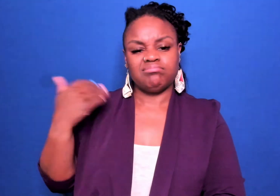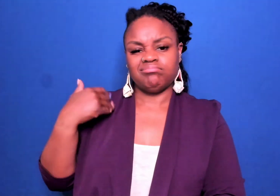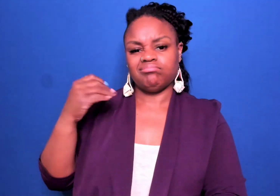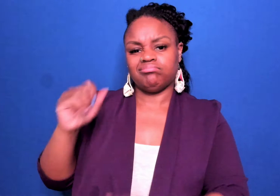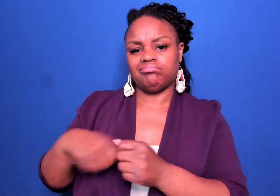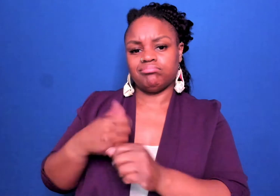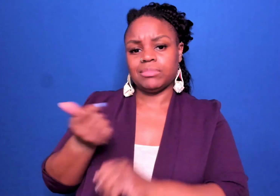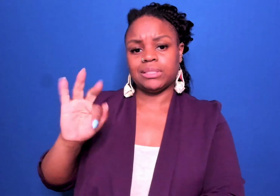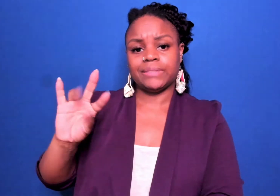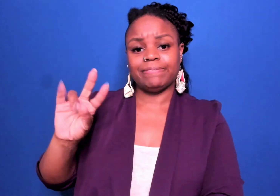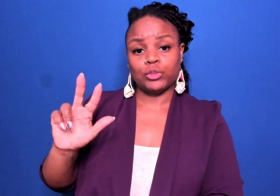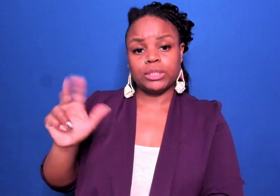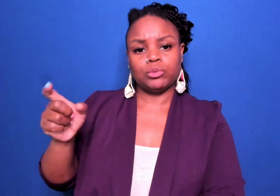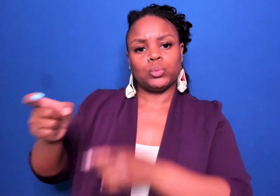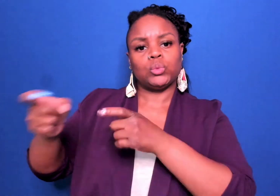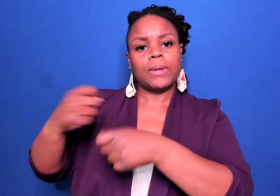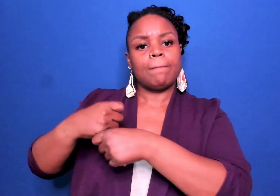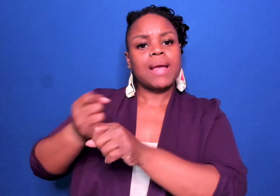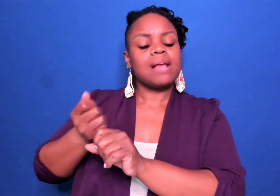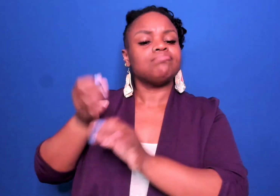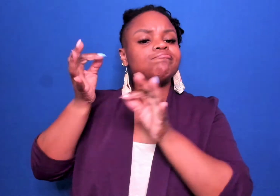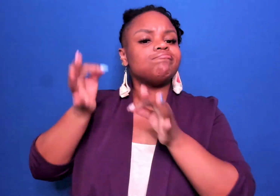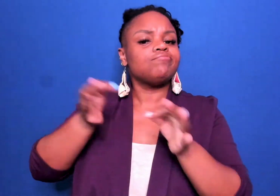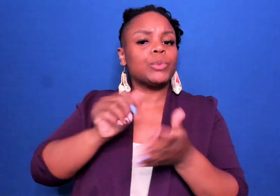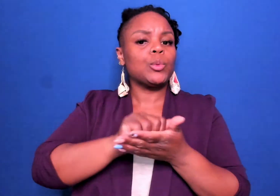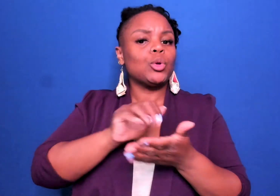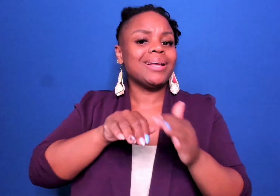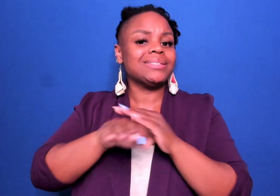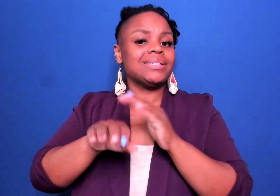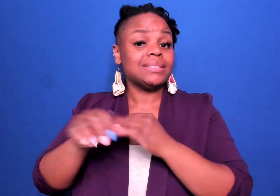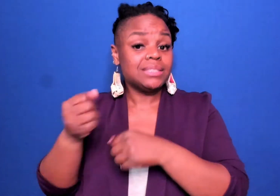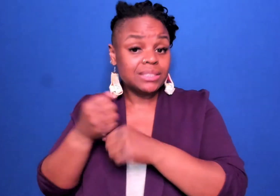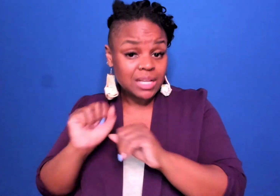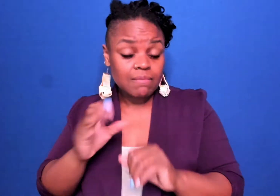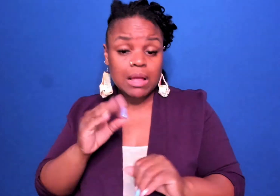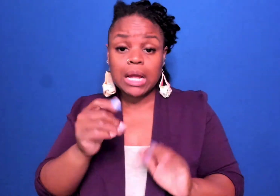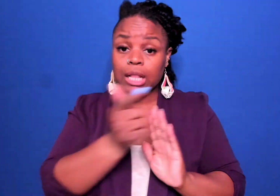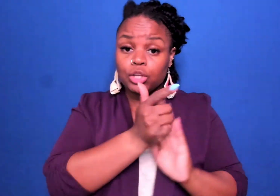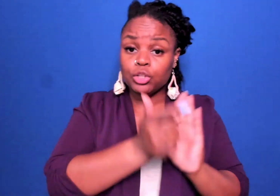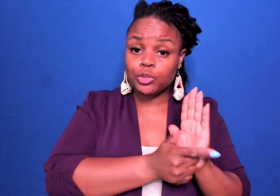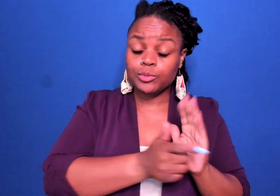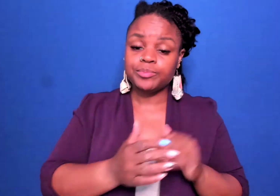a 1973 ruling that makes abortion access safe and legal.